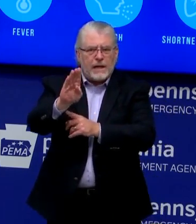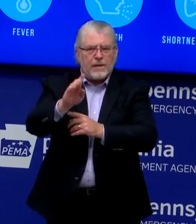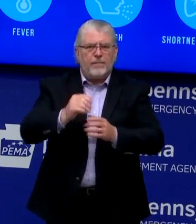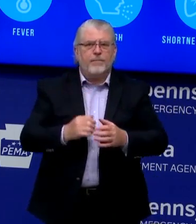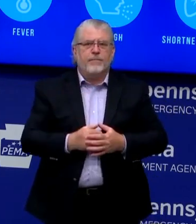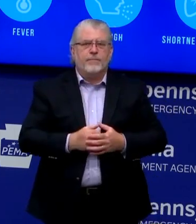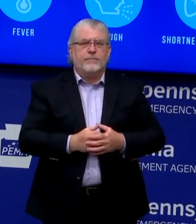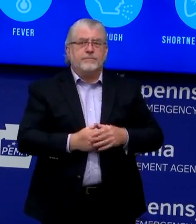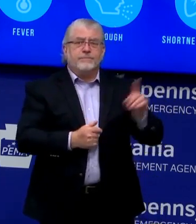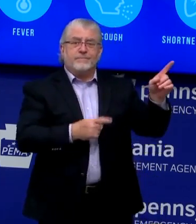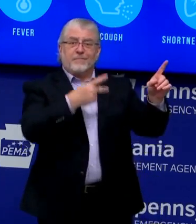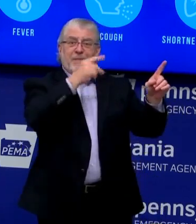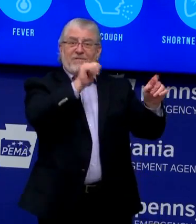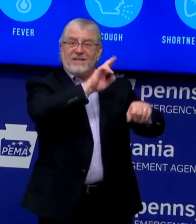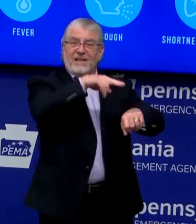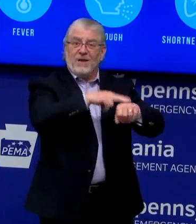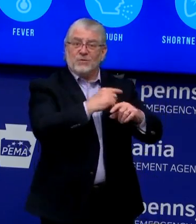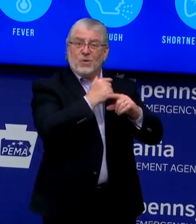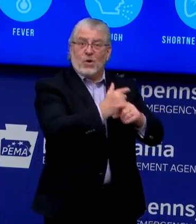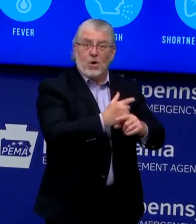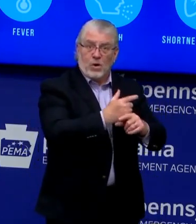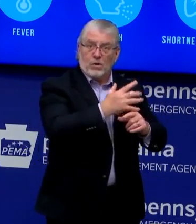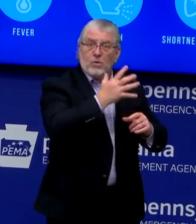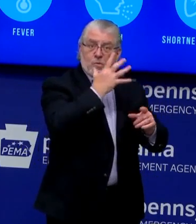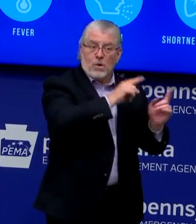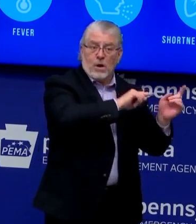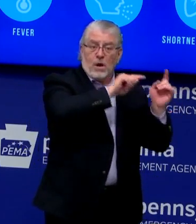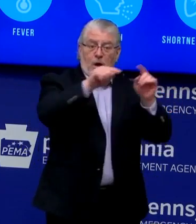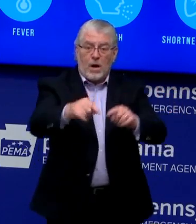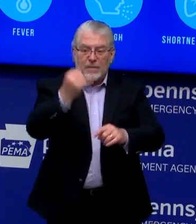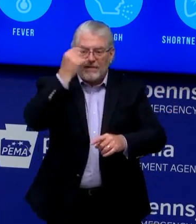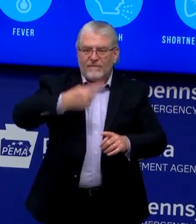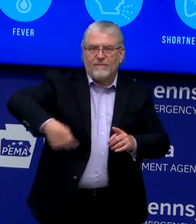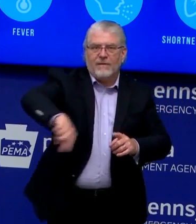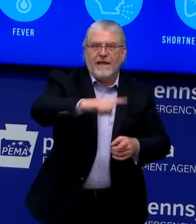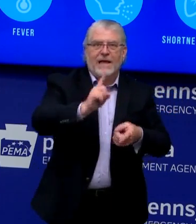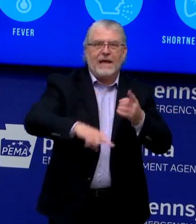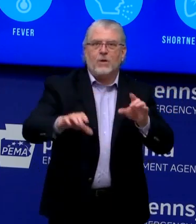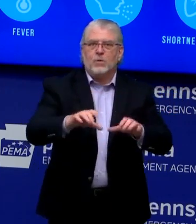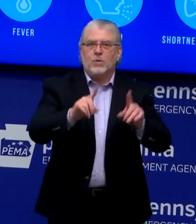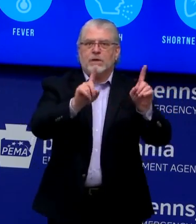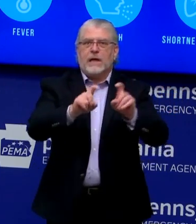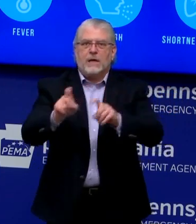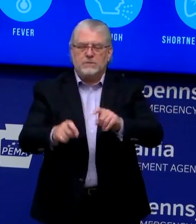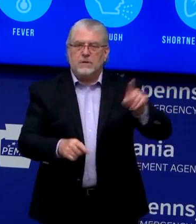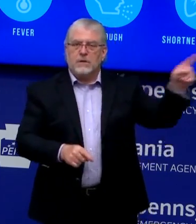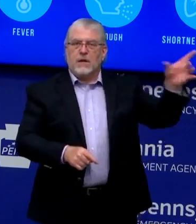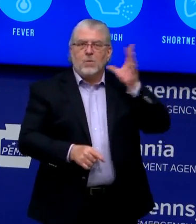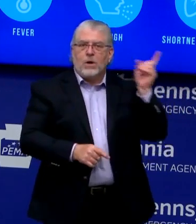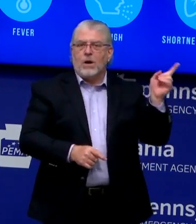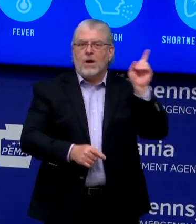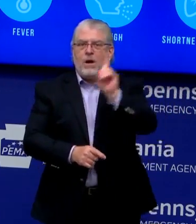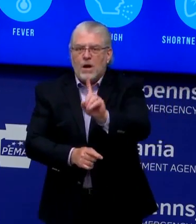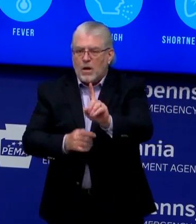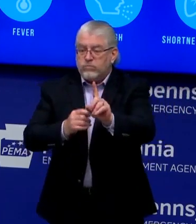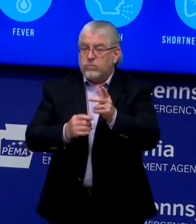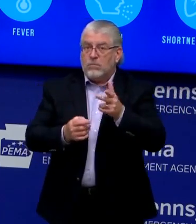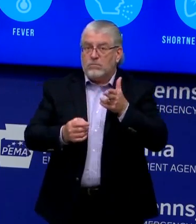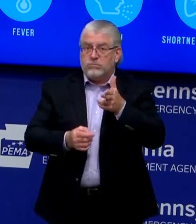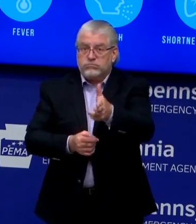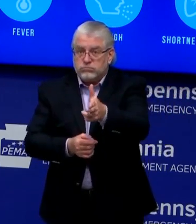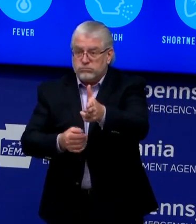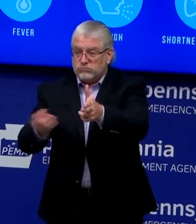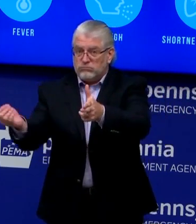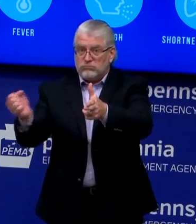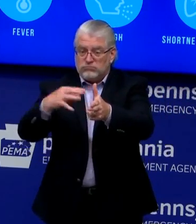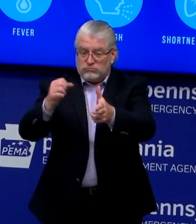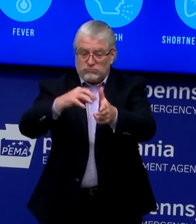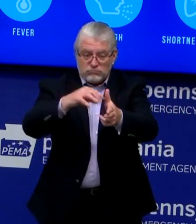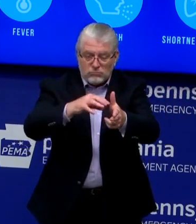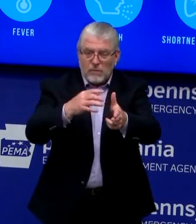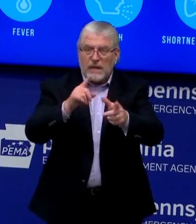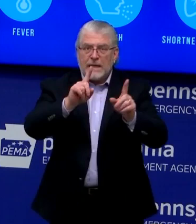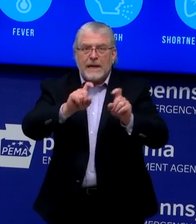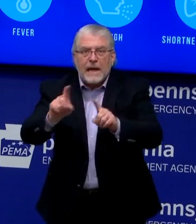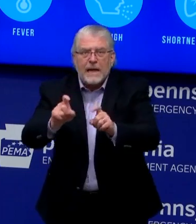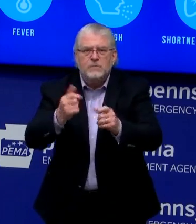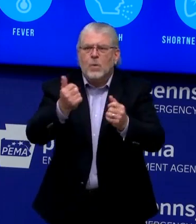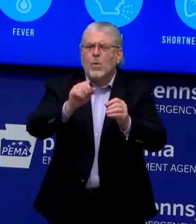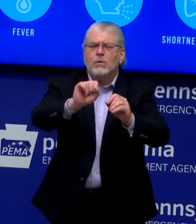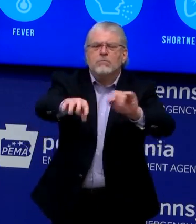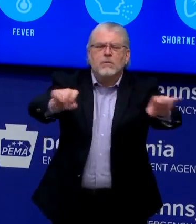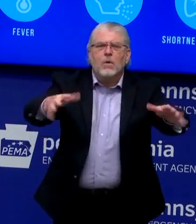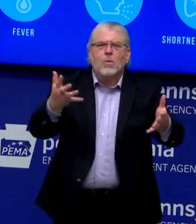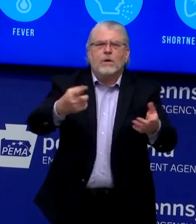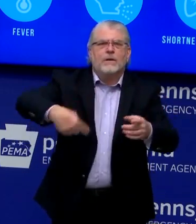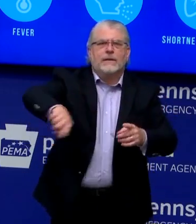THE PENNSYLVANIA NATIONAL GUARD IS ALSO MOBILIZING TO PROVIDE A MOBILE TESTING OPTION FOR FACILITIES THAT CANNOT DO THE TESTING ON THEIR OWN AND WE HAVE TODAY DIRECTOR RANDY PAT FIELD